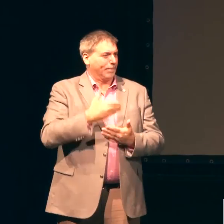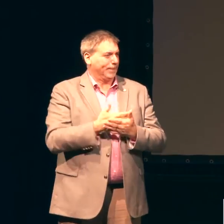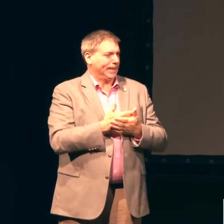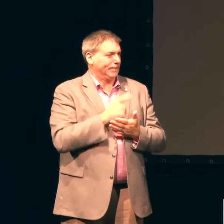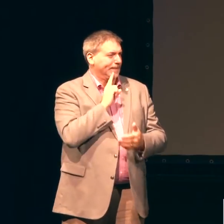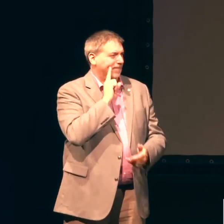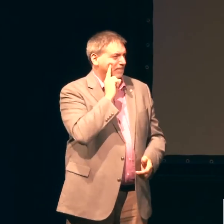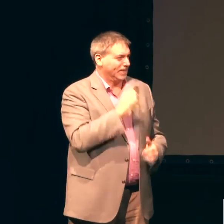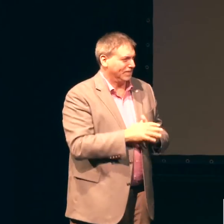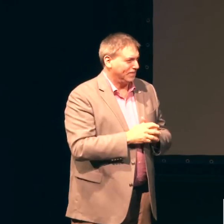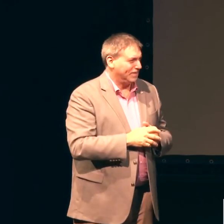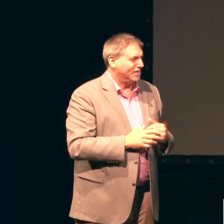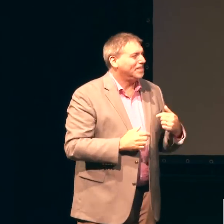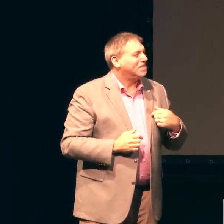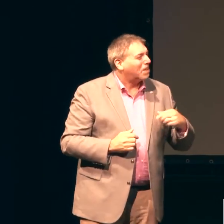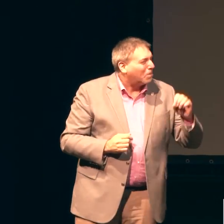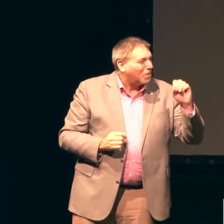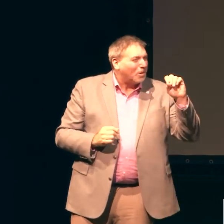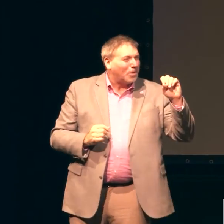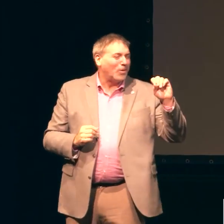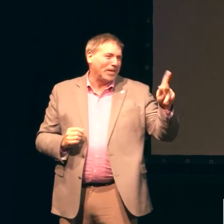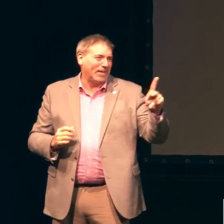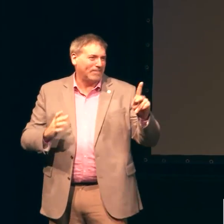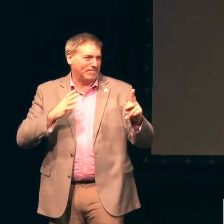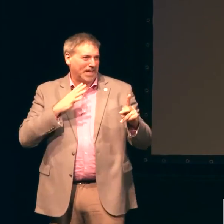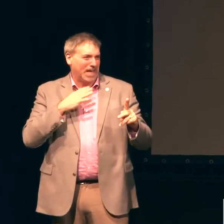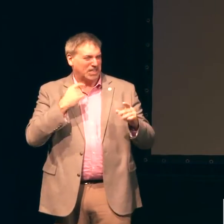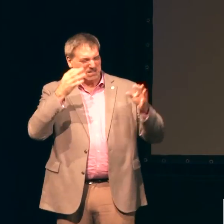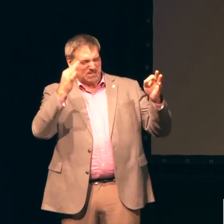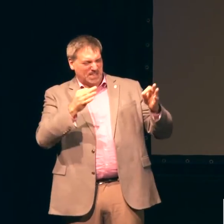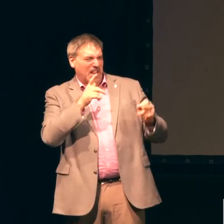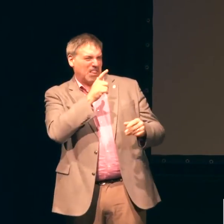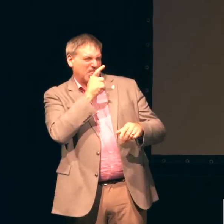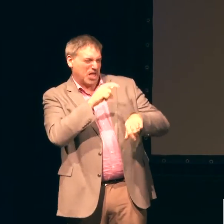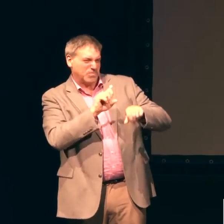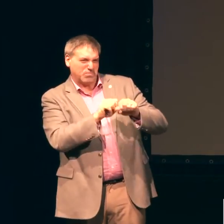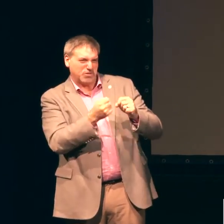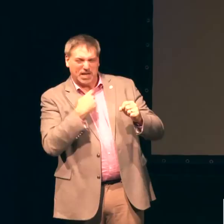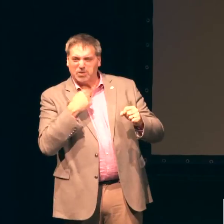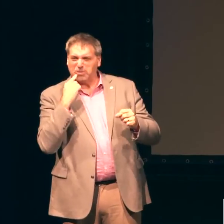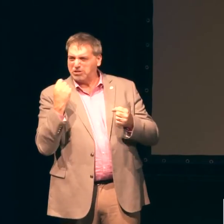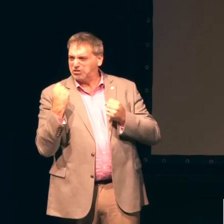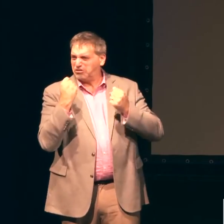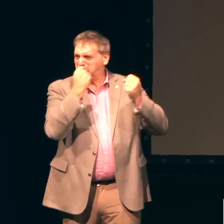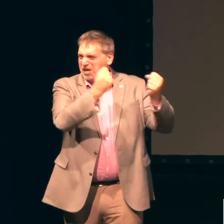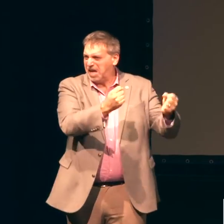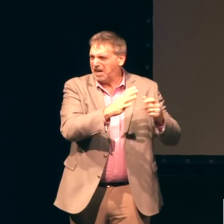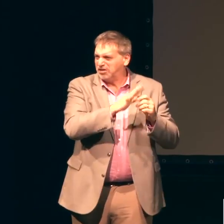need your help, she just found out her baby is Deaf, I said, all right, fine. So I had a lunch